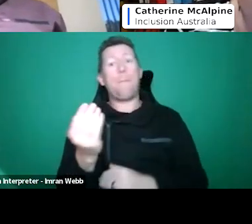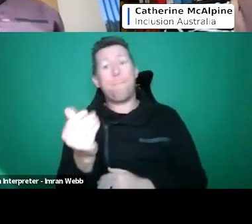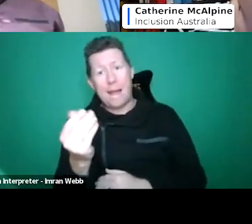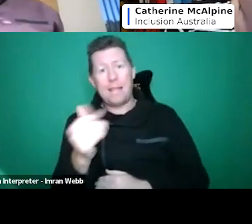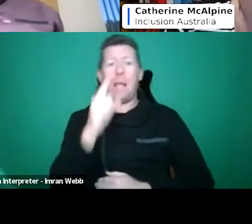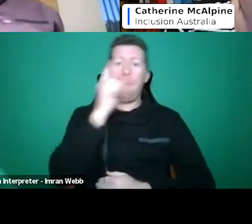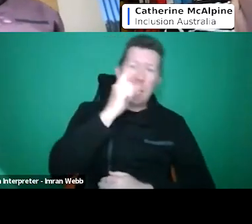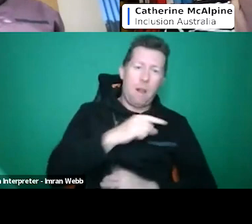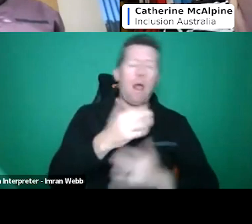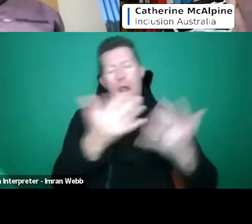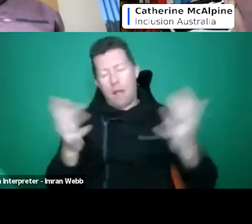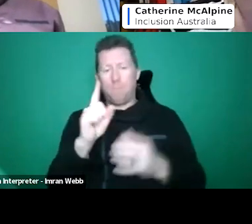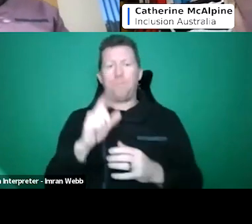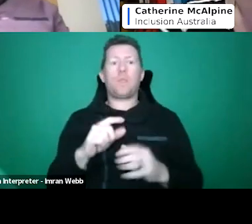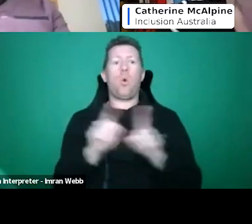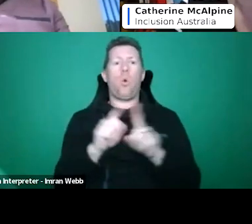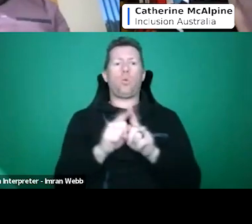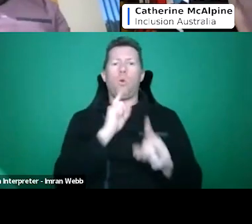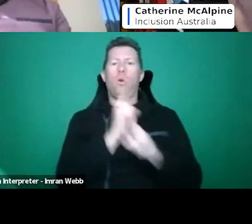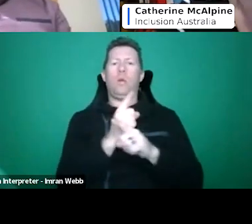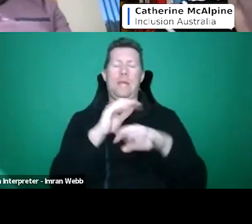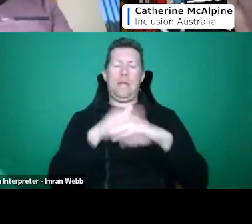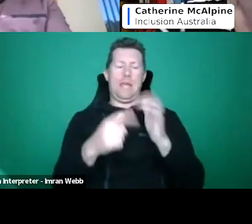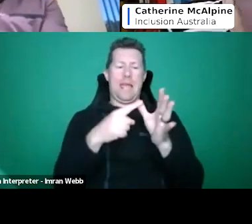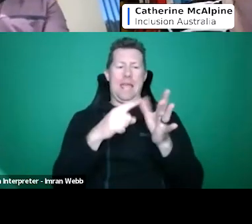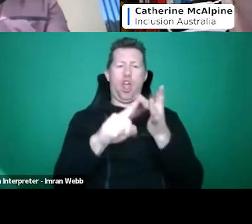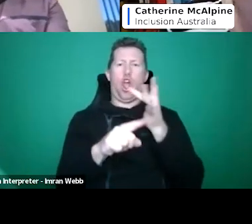And then there was a question about, AI guarantee.